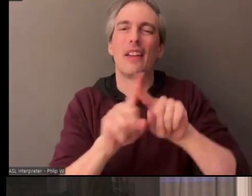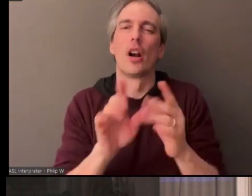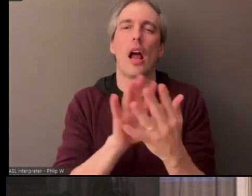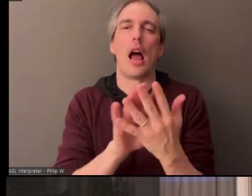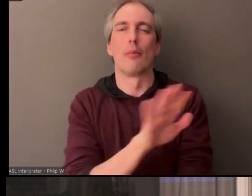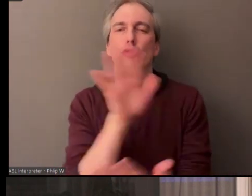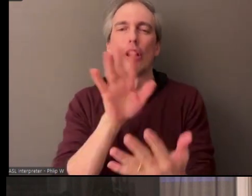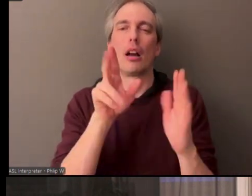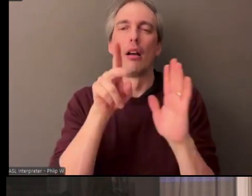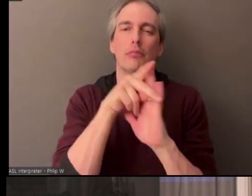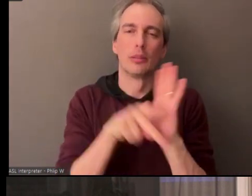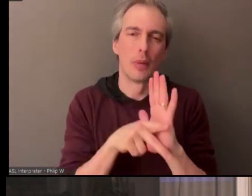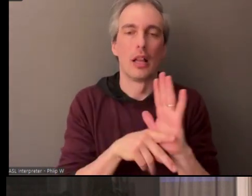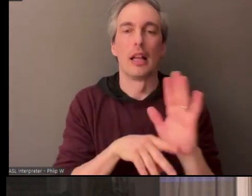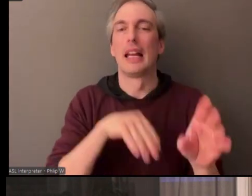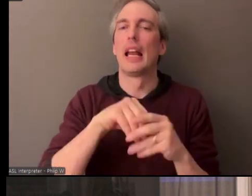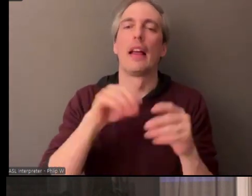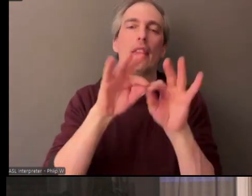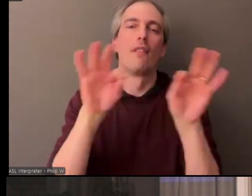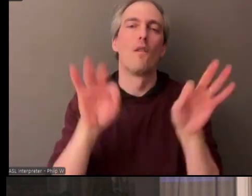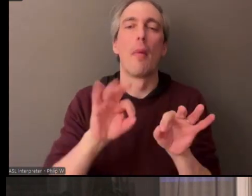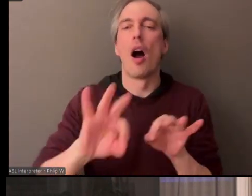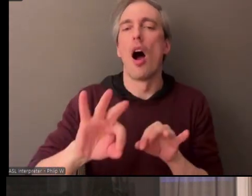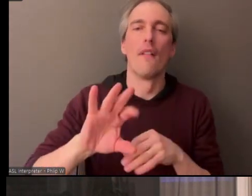That require an expert to interpret. Okay?